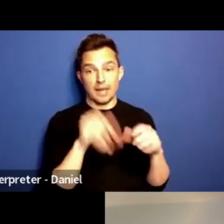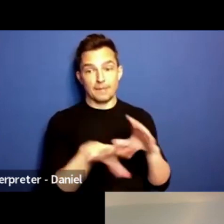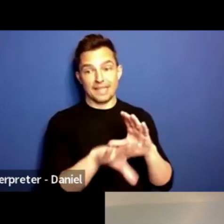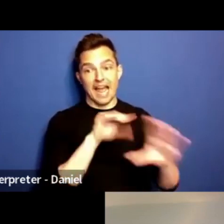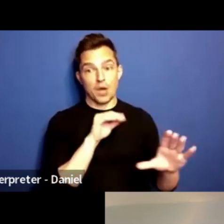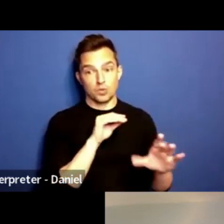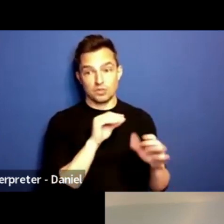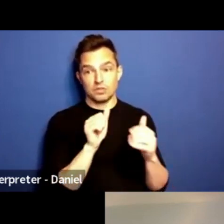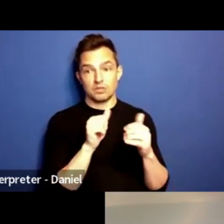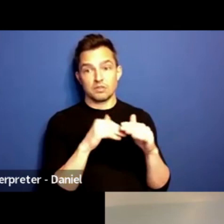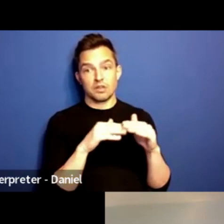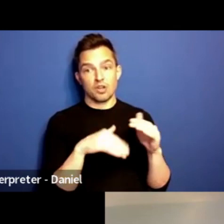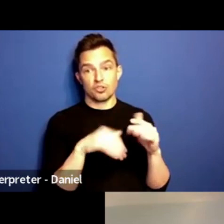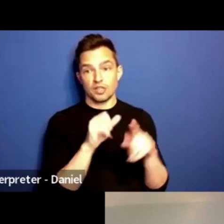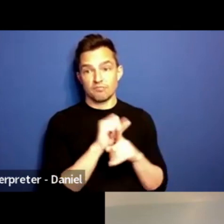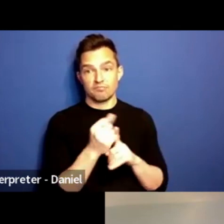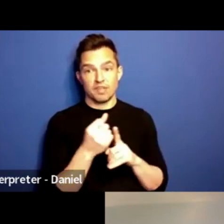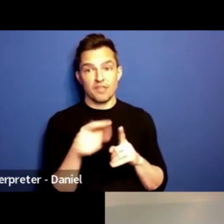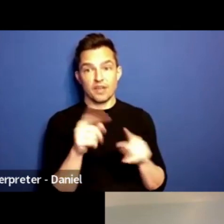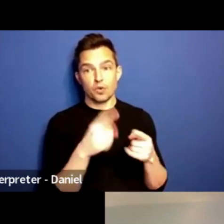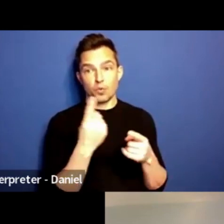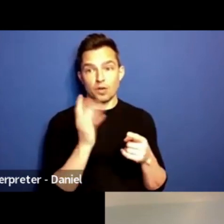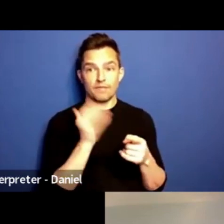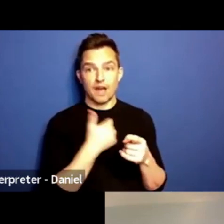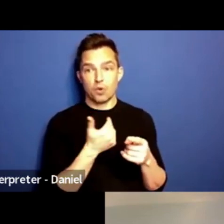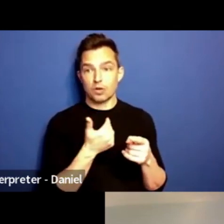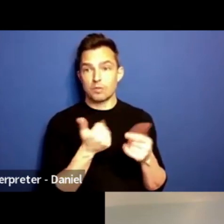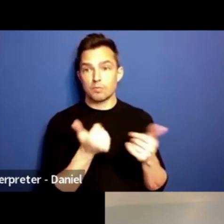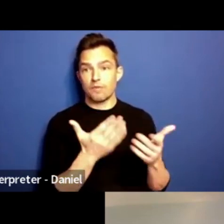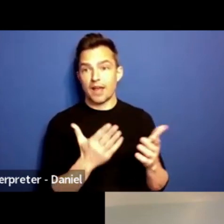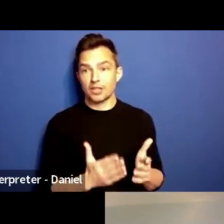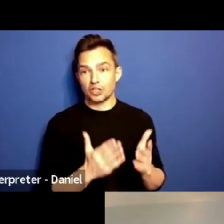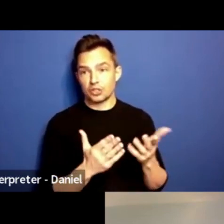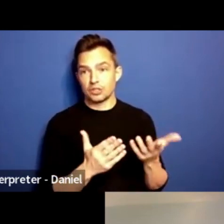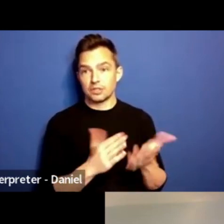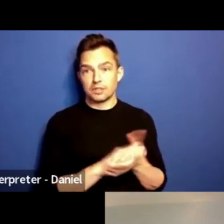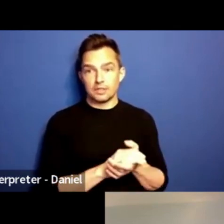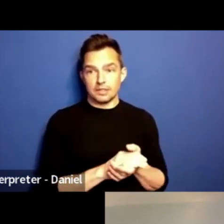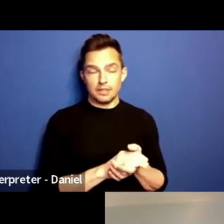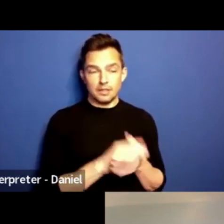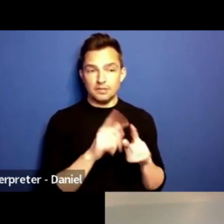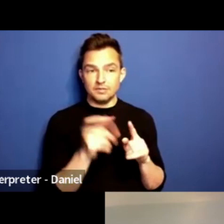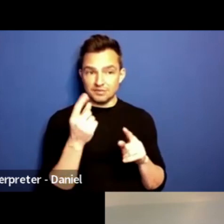condition that they attend, you know, they go to one of our providers, but it was, you know, a lot of hard work on the front